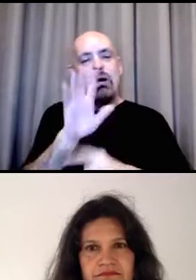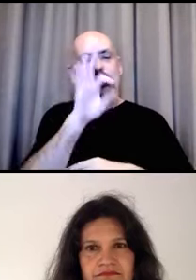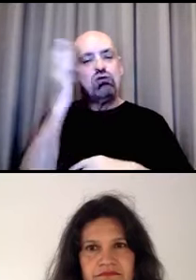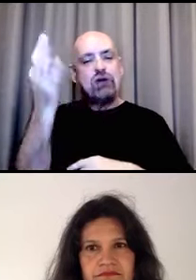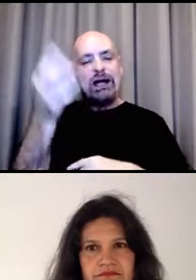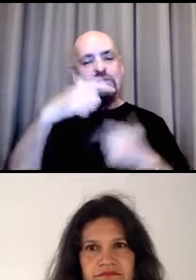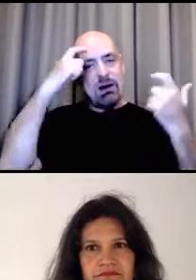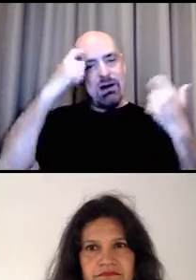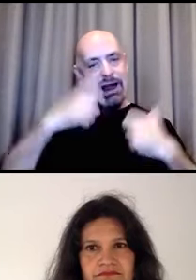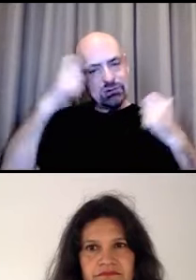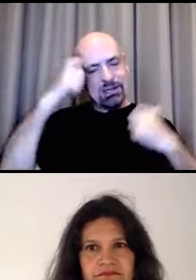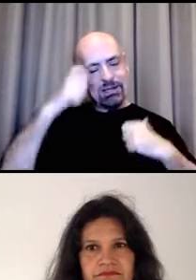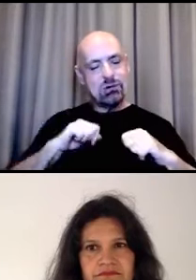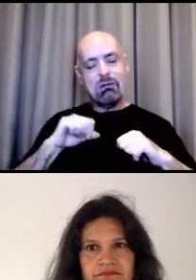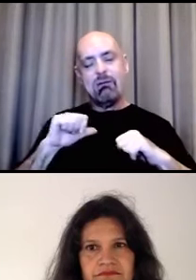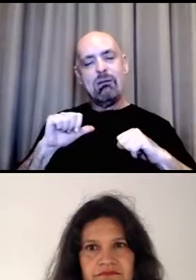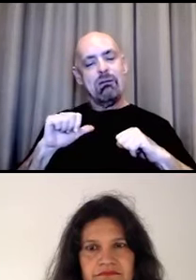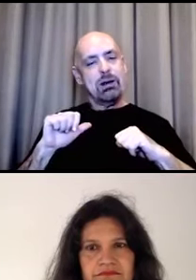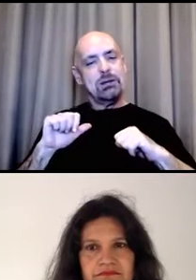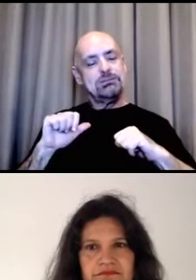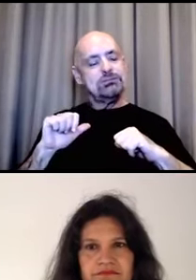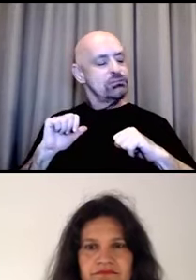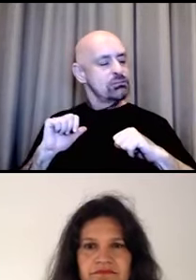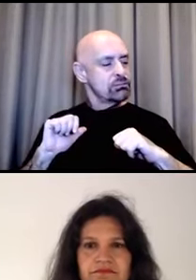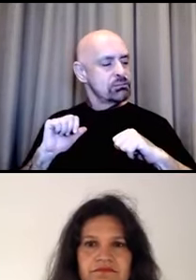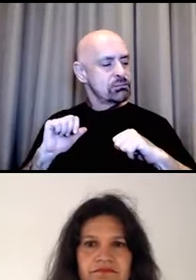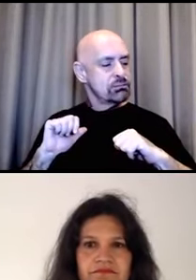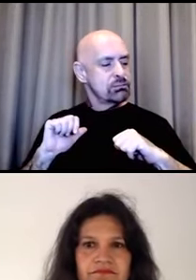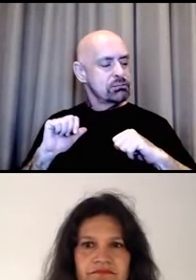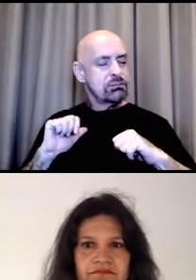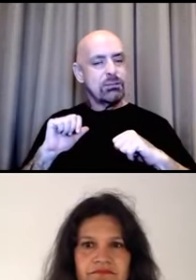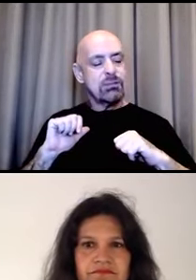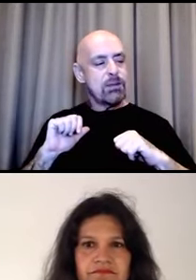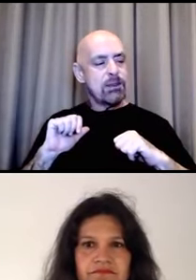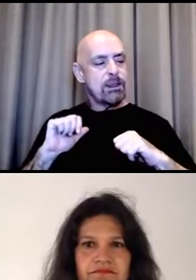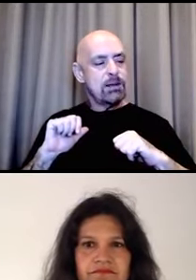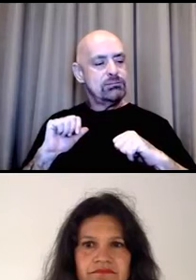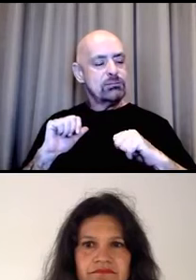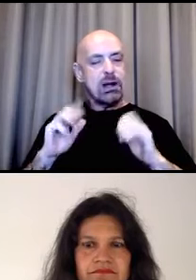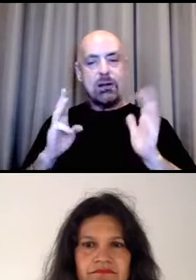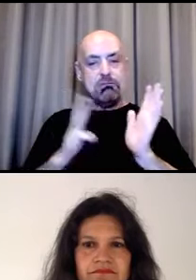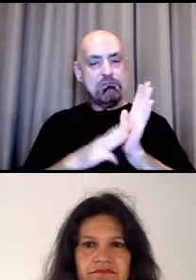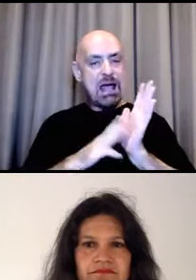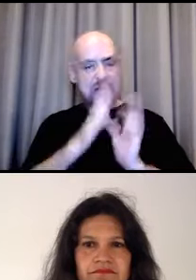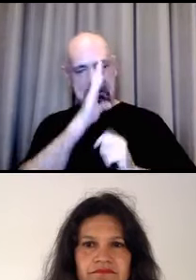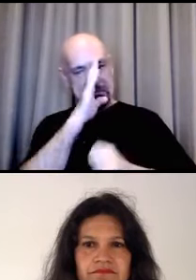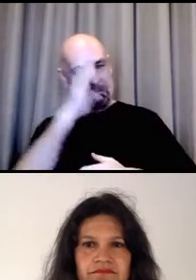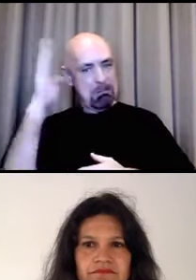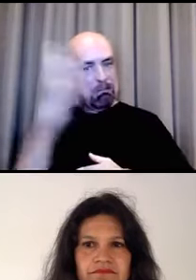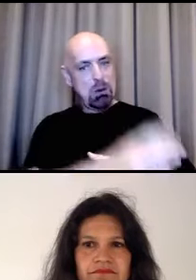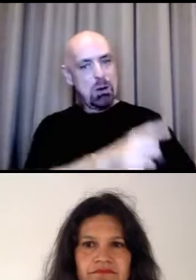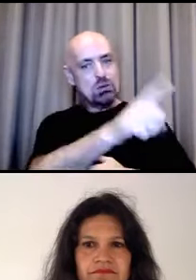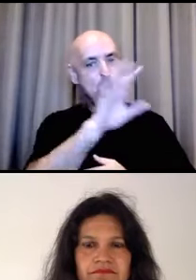becomes close even to discussing journalism where the women can express their point of view and if you look at these